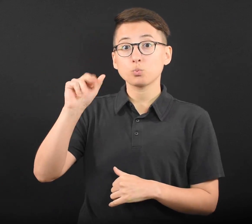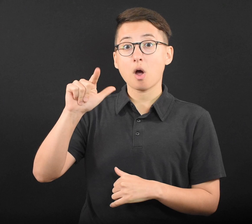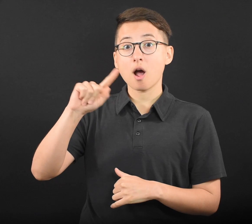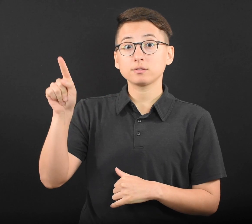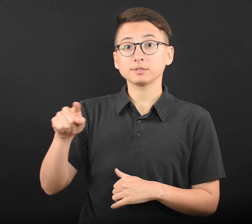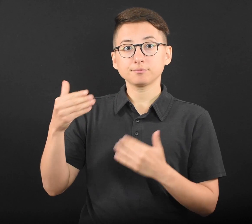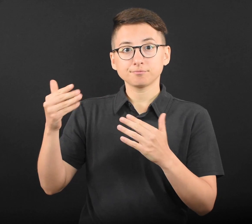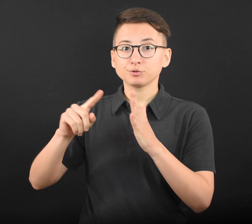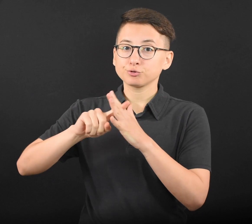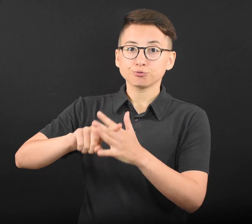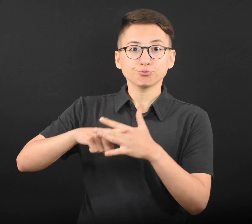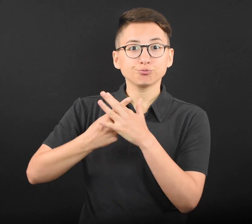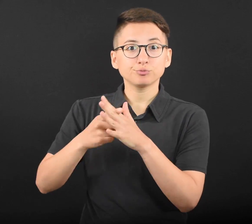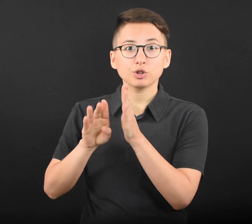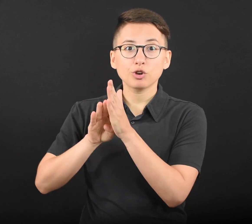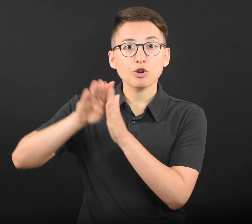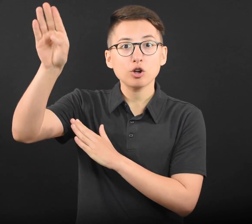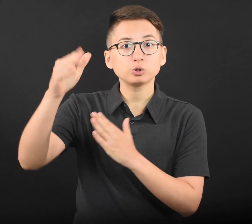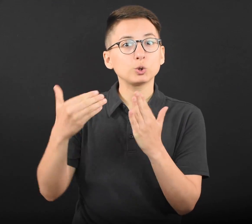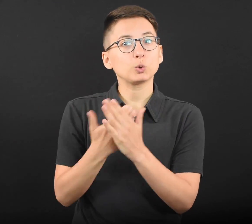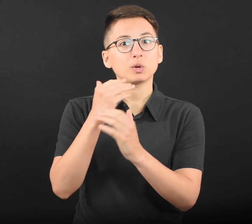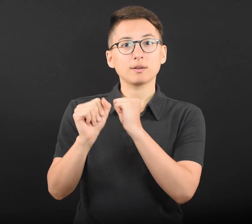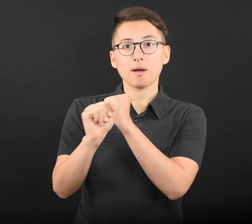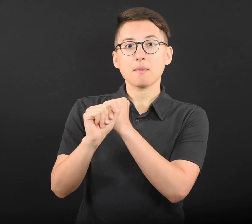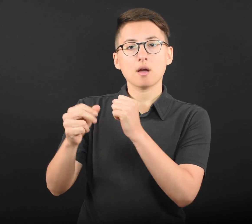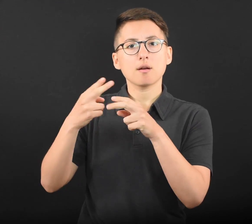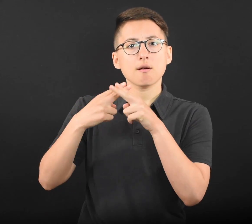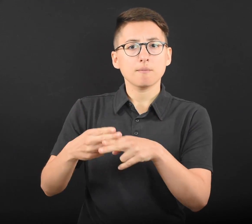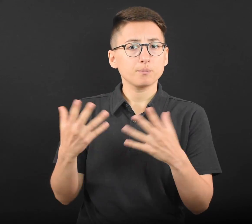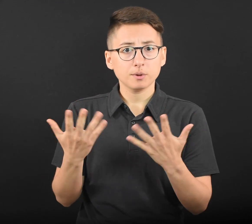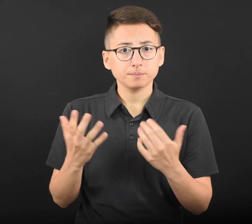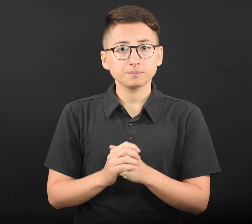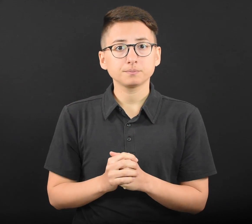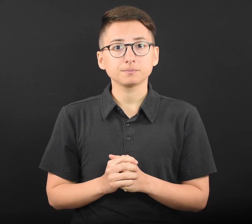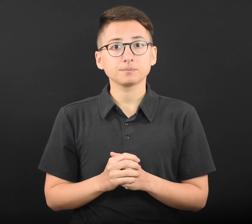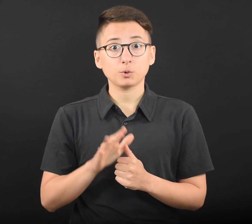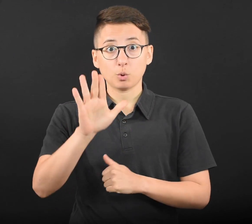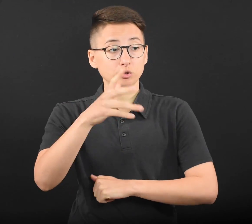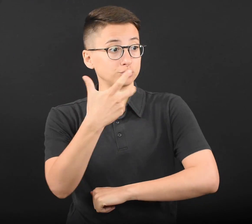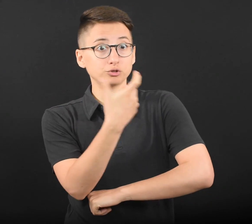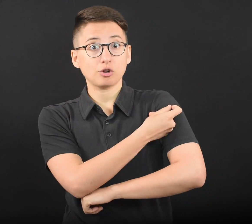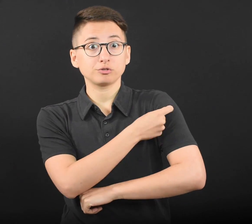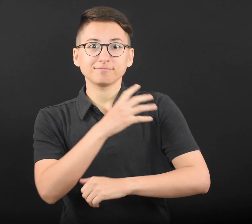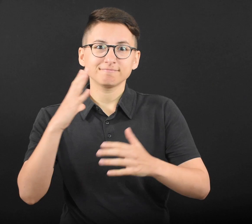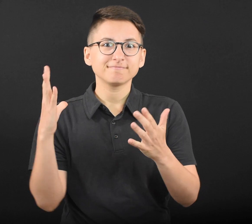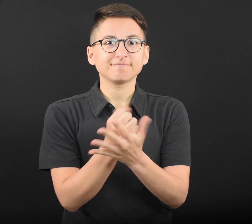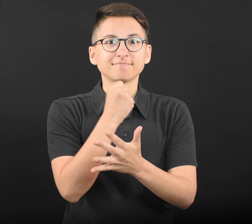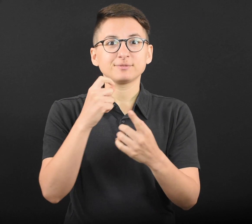the state’s COVID-19 vaccine incentive campaign encouraging Minnesotans to